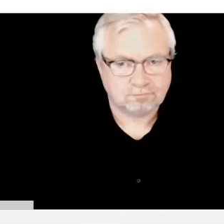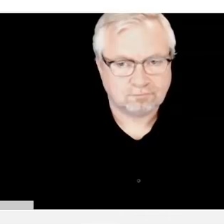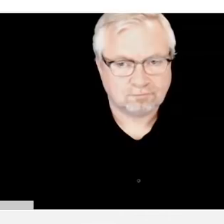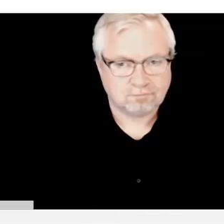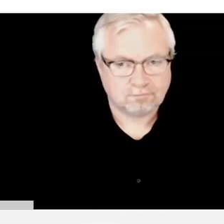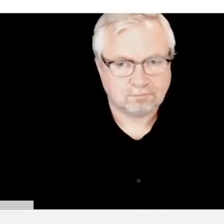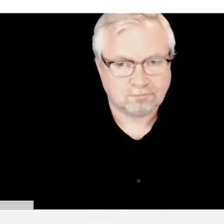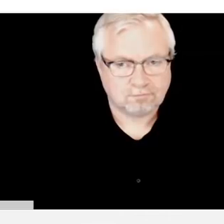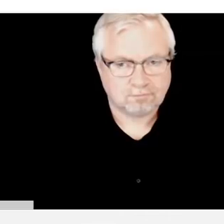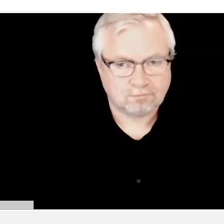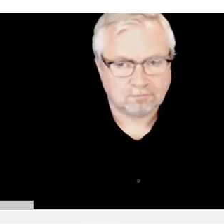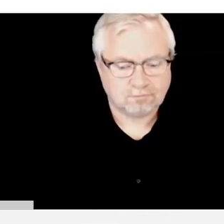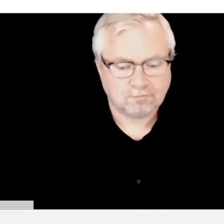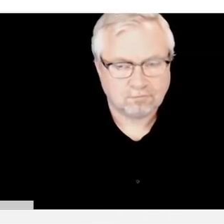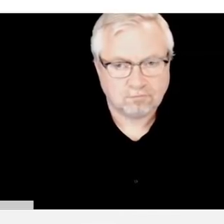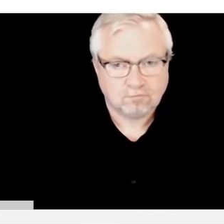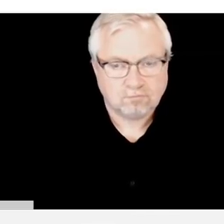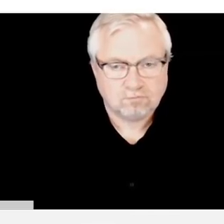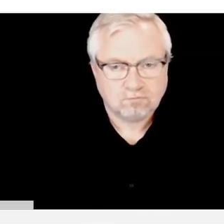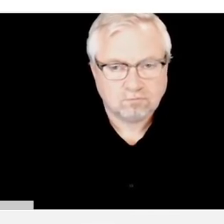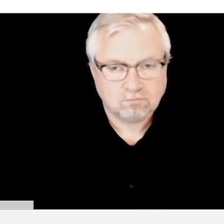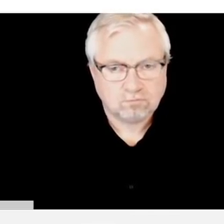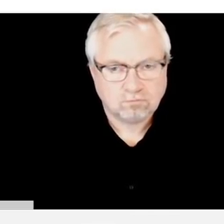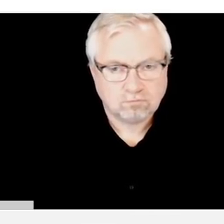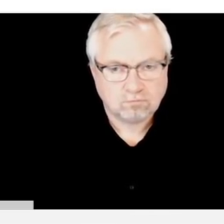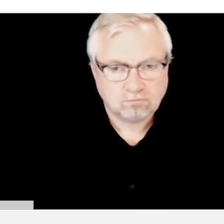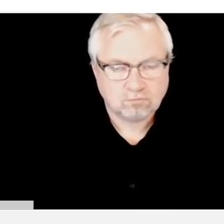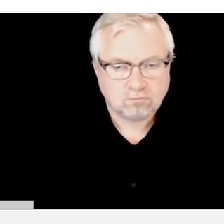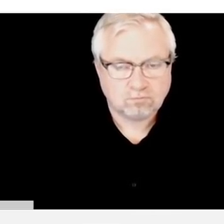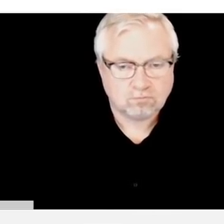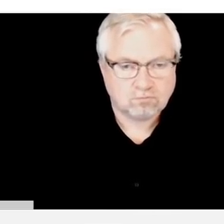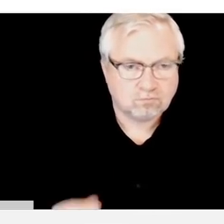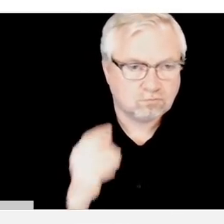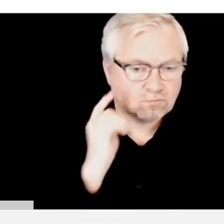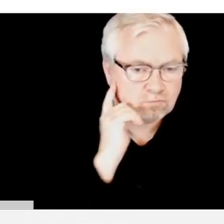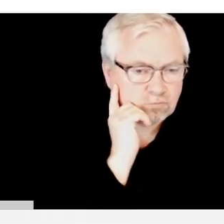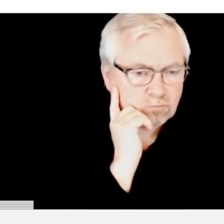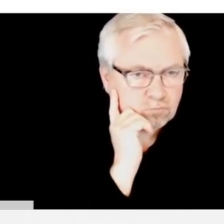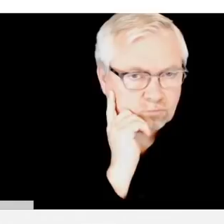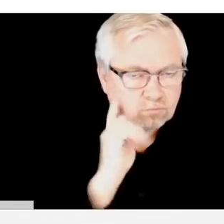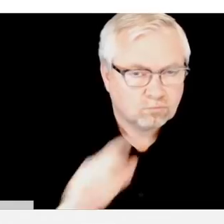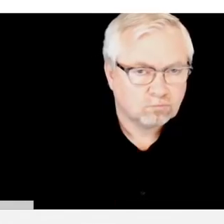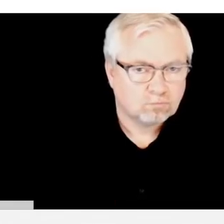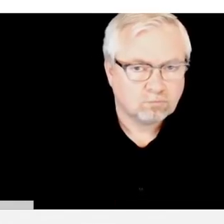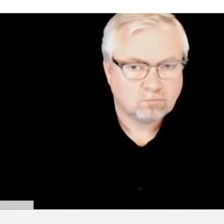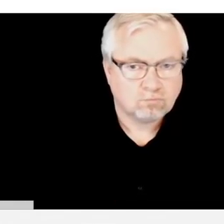Thank you all for joining us on a differently scheduled briefing time for us today.